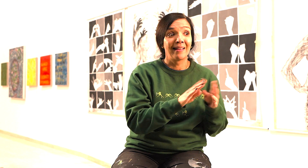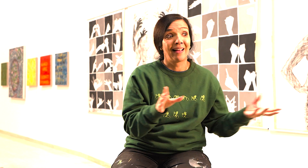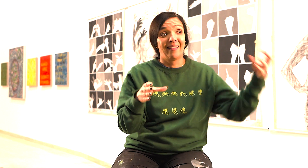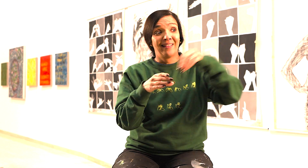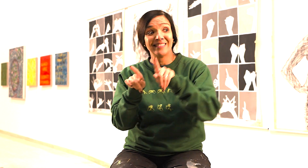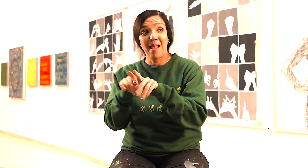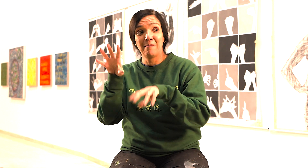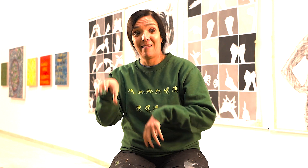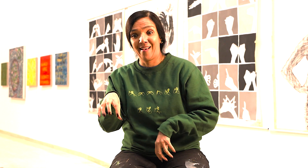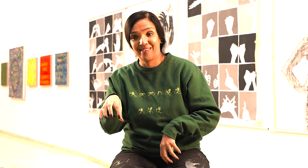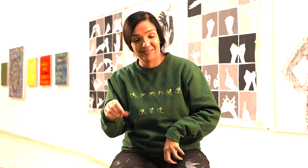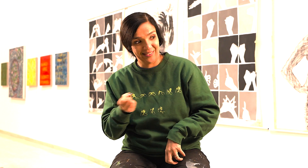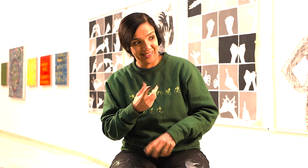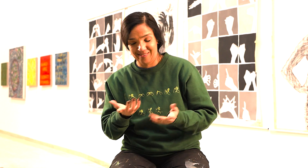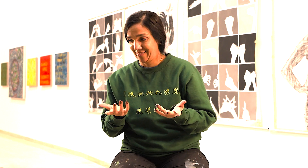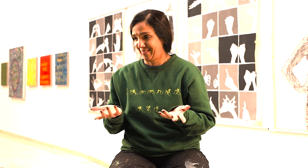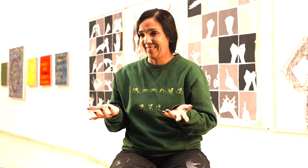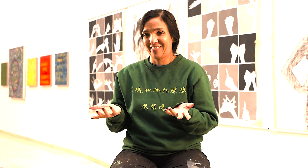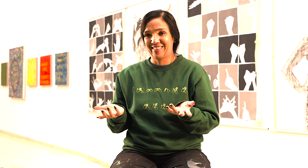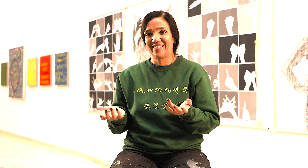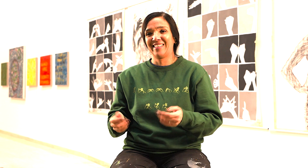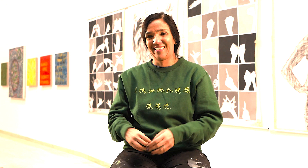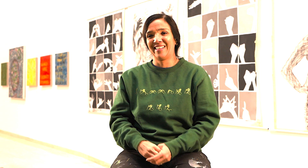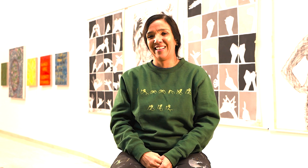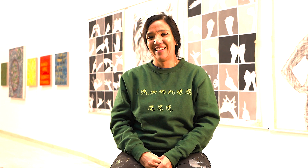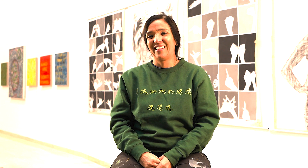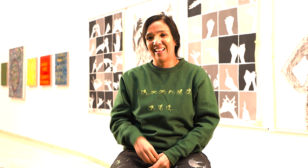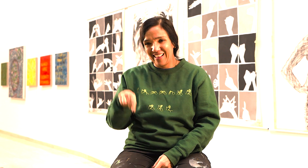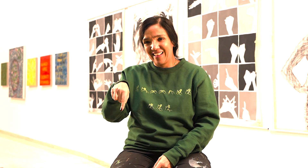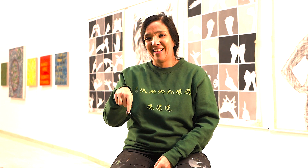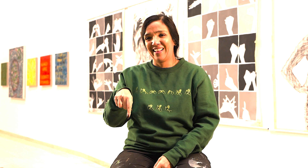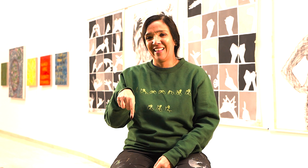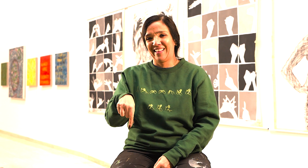we were later to become art psychotherapists, and so, we met all together in that place.